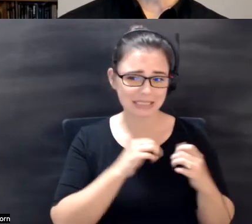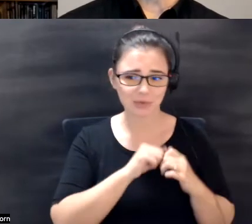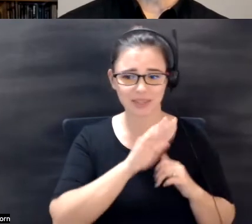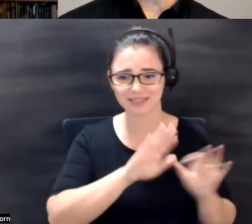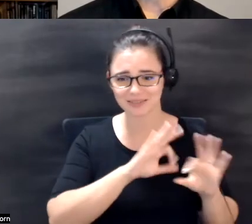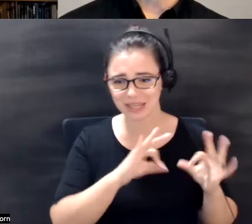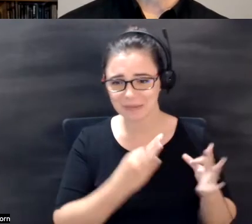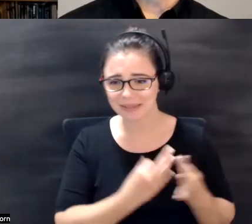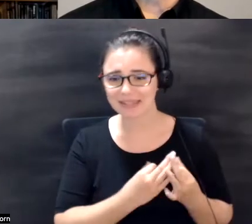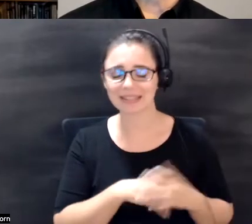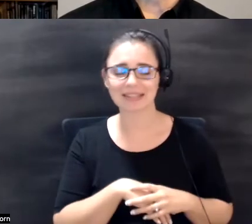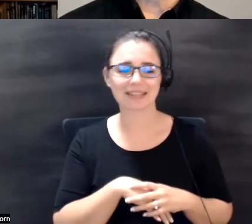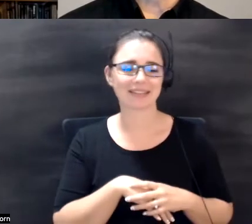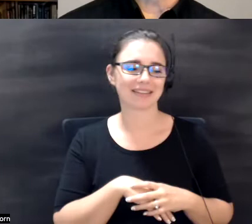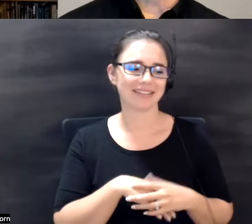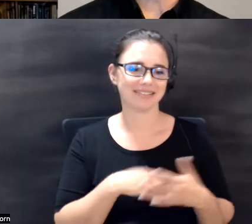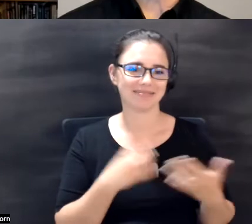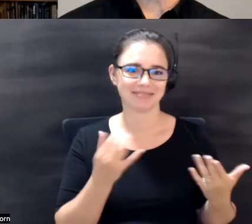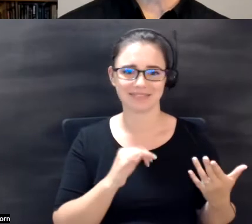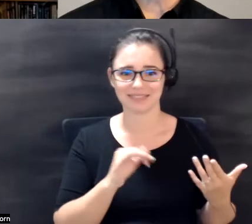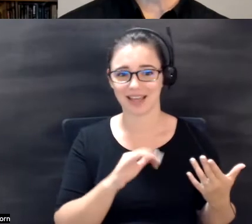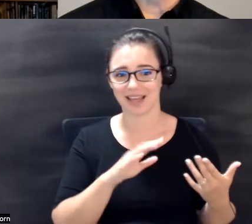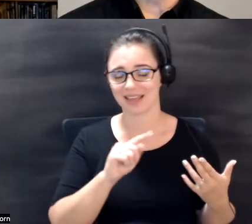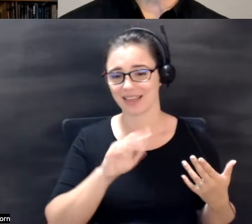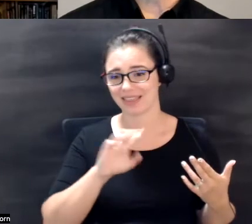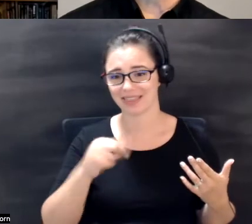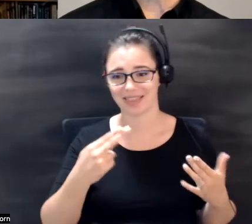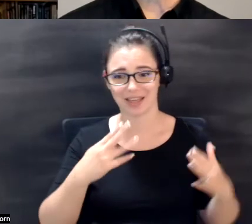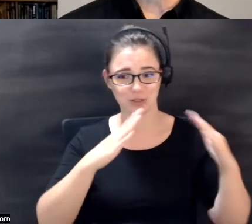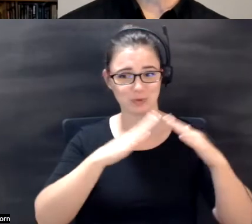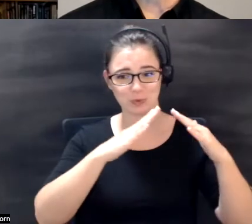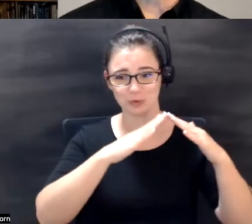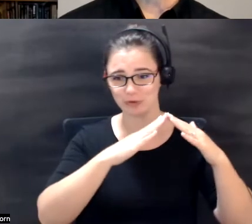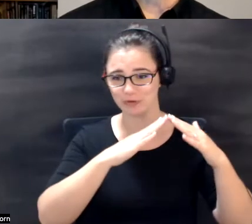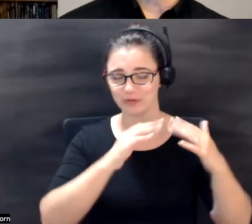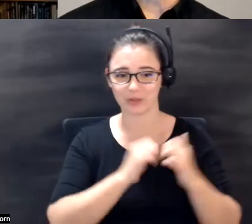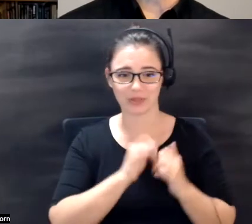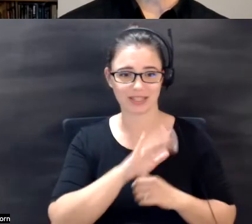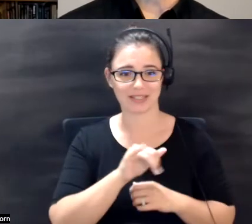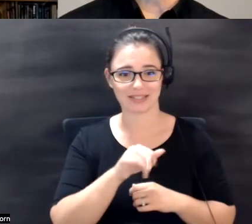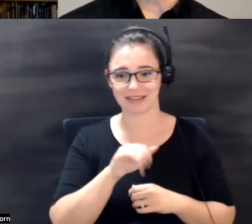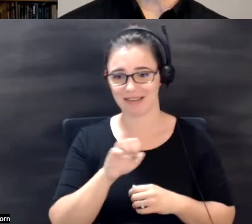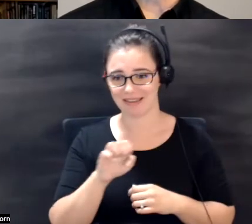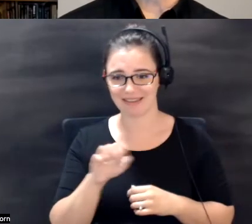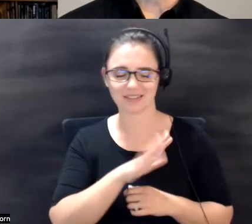you know, in like a thatched roof hutch, with his with his 'yay', which is Grandma. And